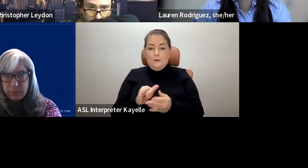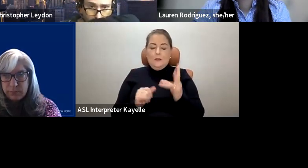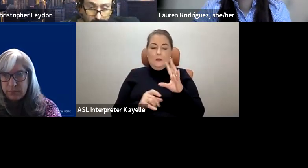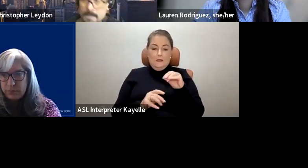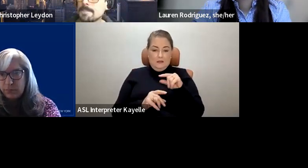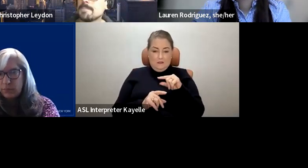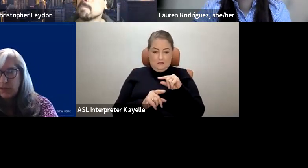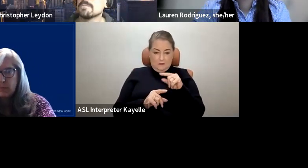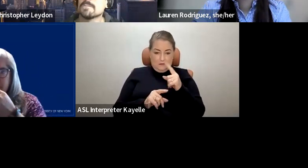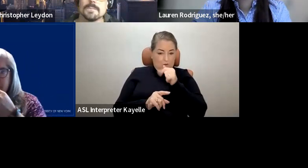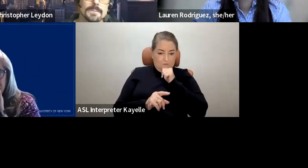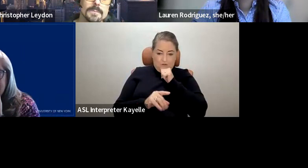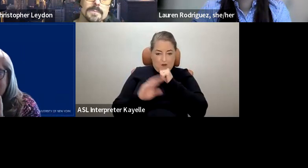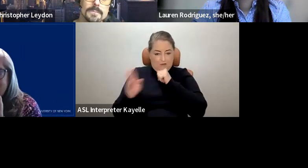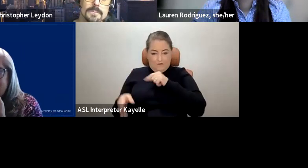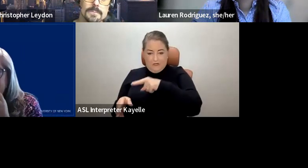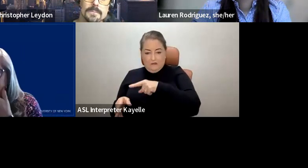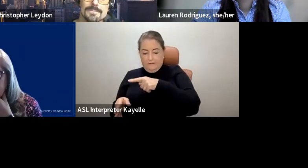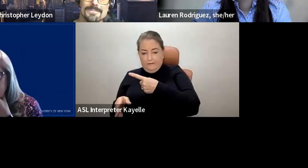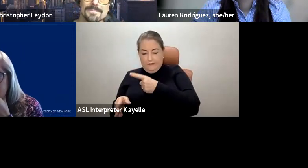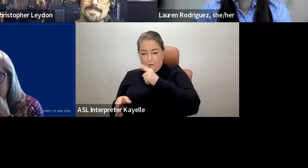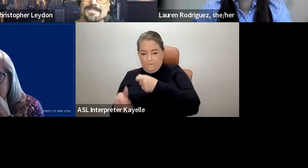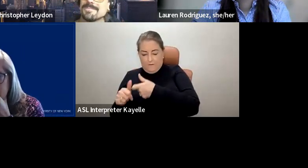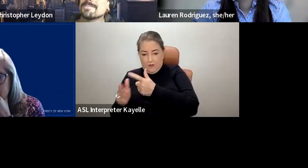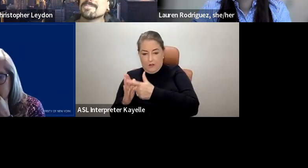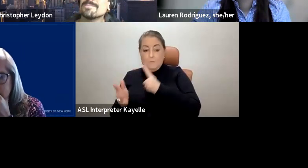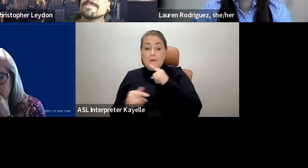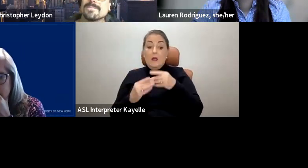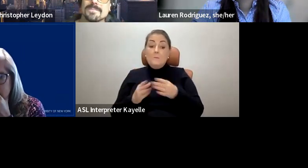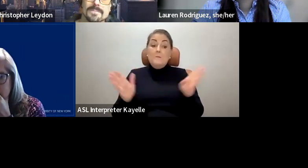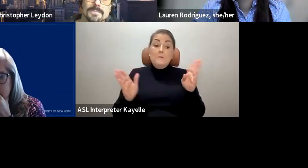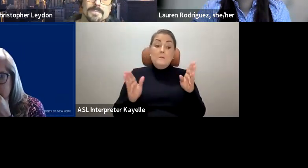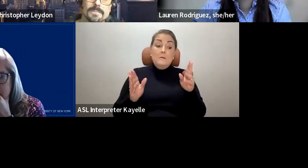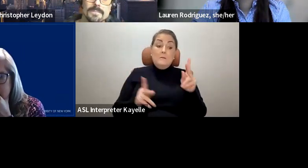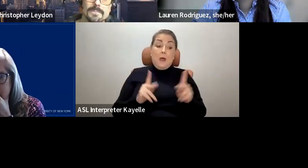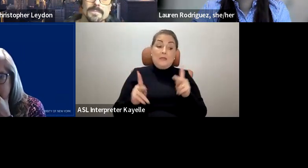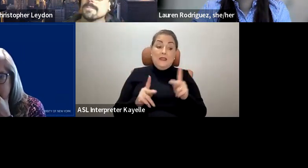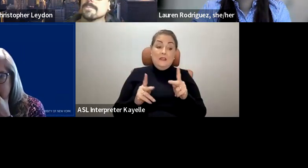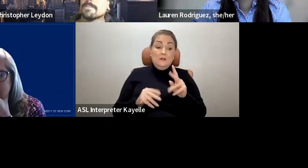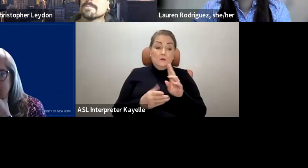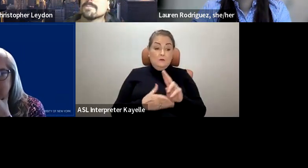mean anything? Because they don't have to follow that. But for public universities, it's still being decided about who's